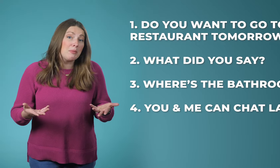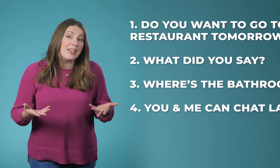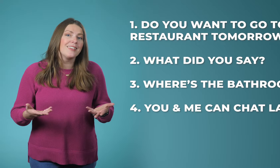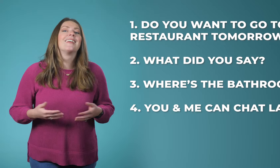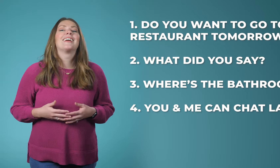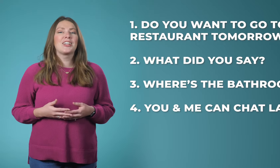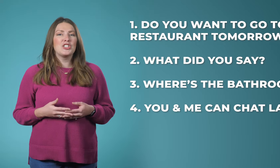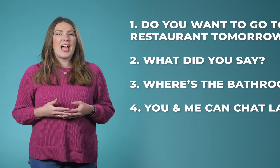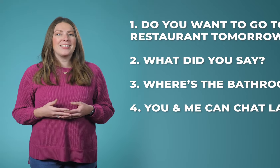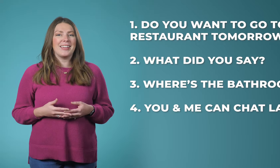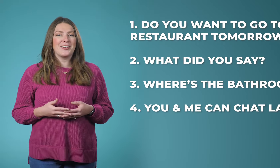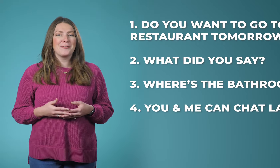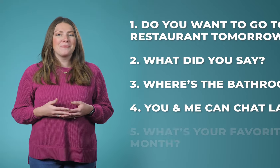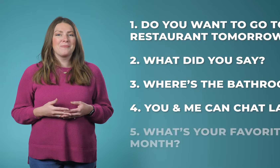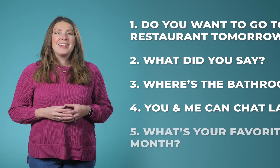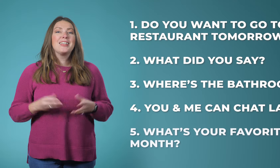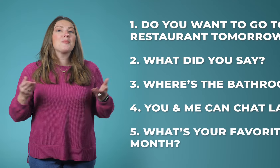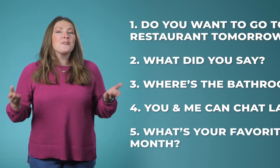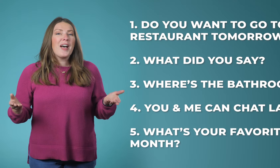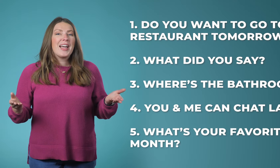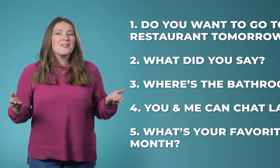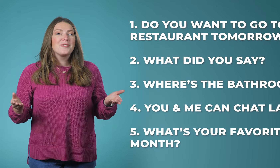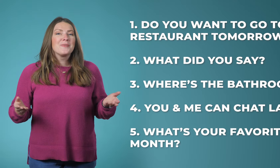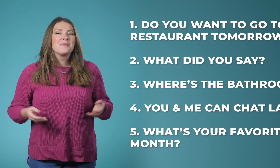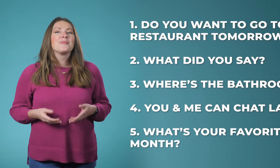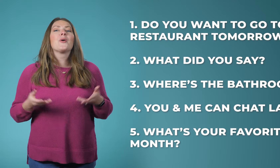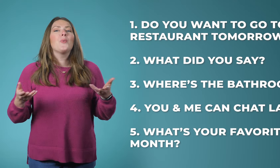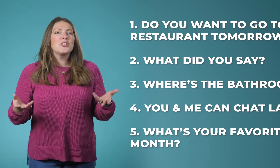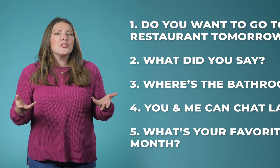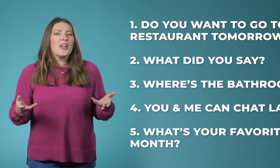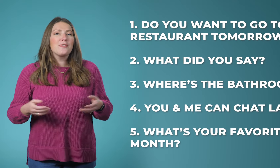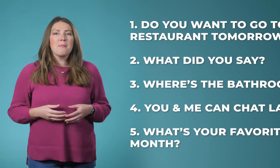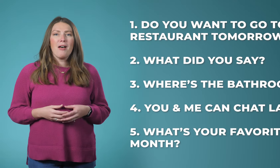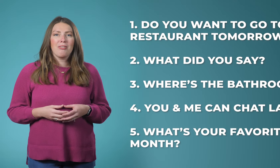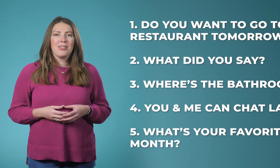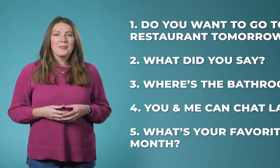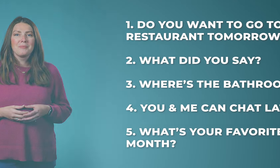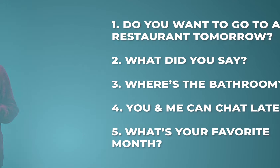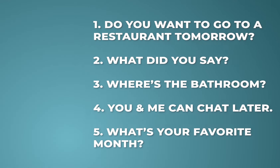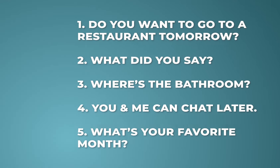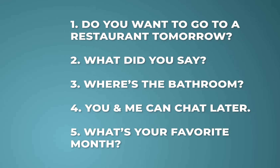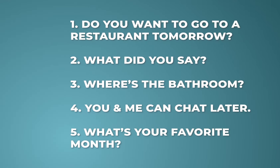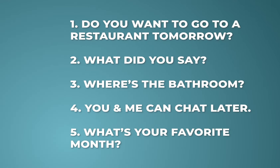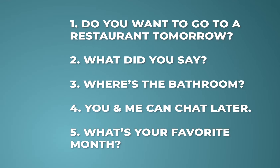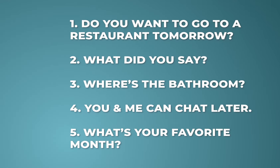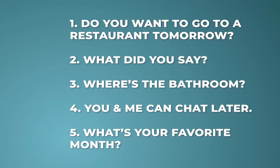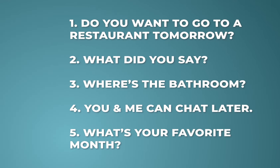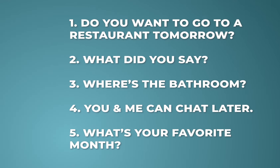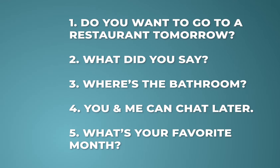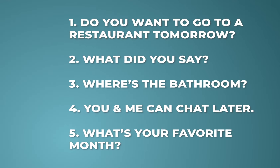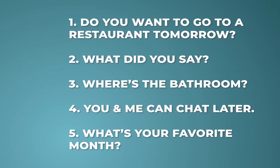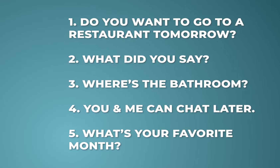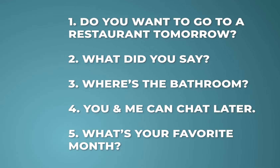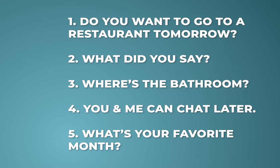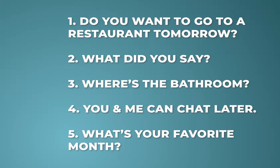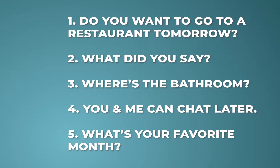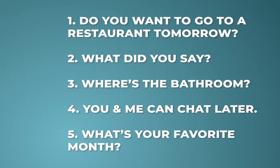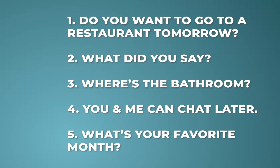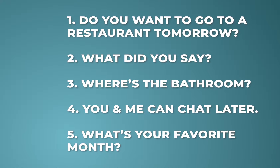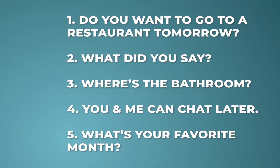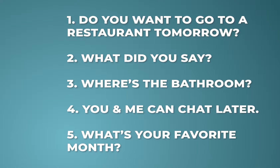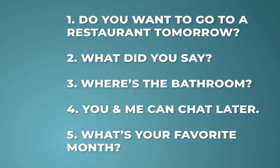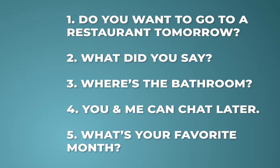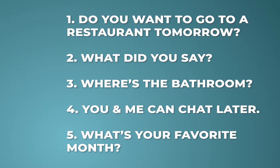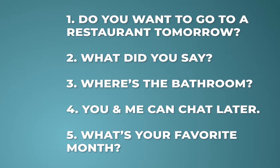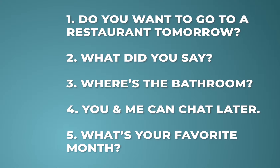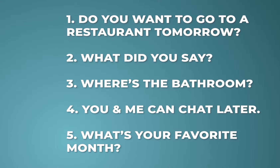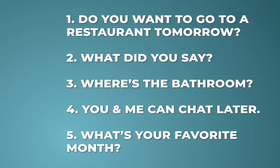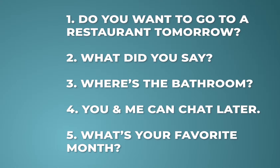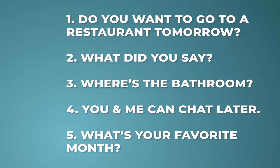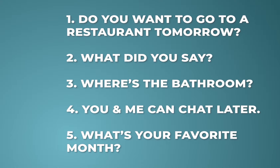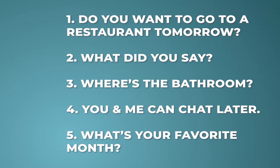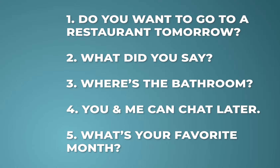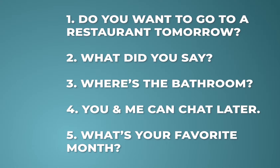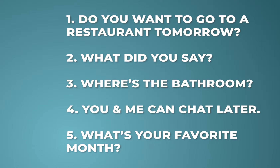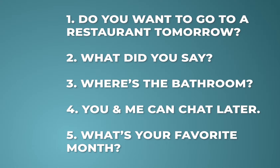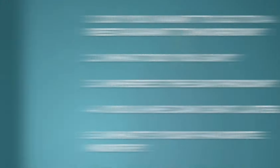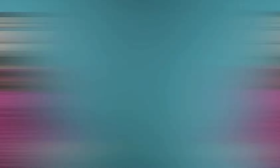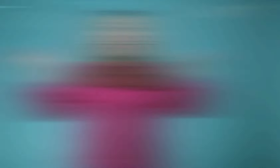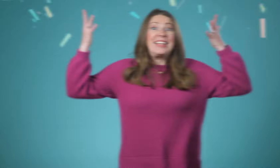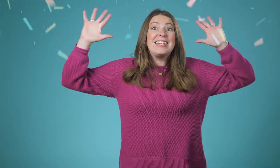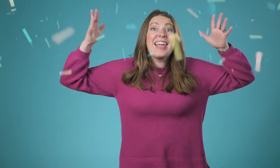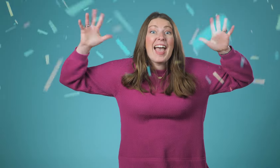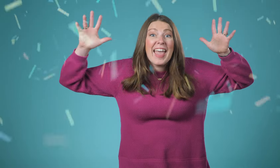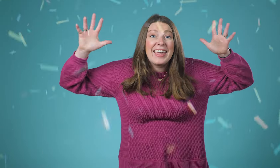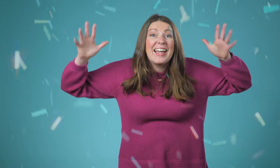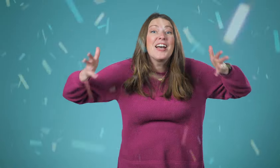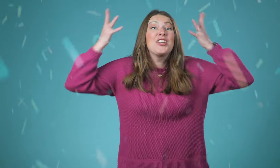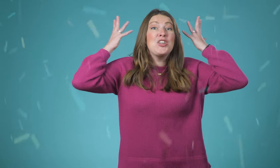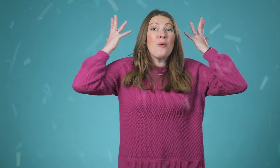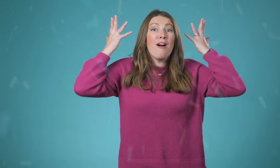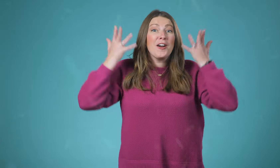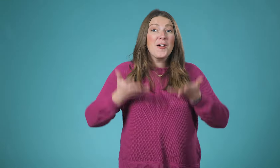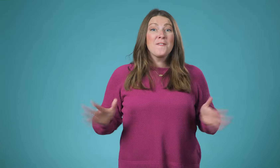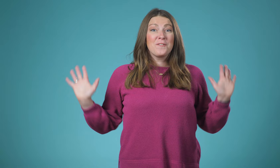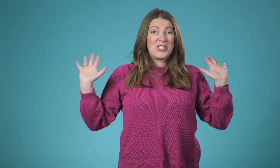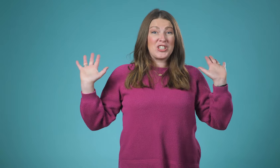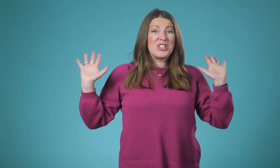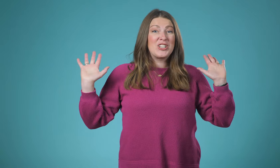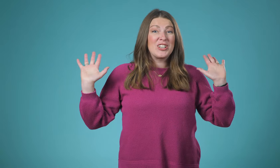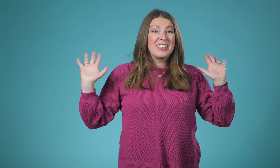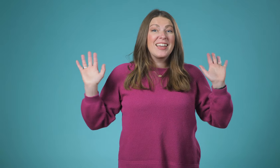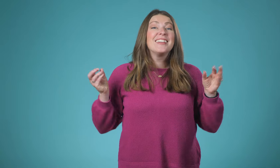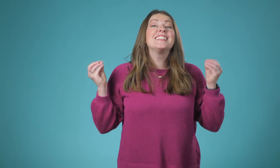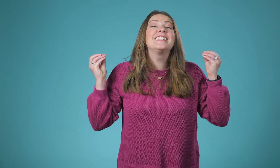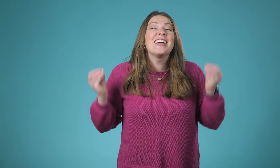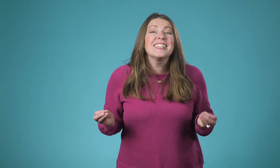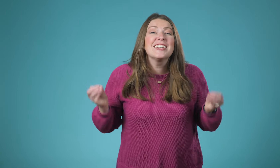and me can chat later number five what's your favorite month yay you are doesn't